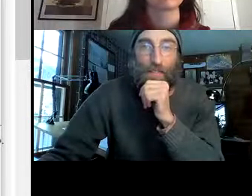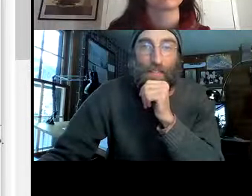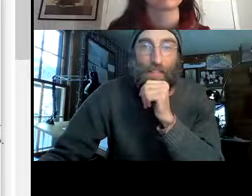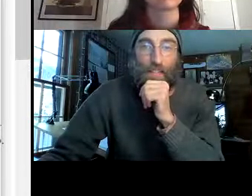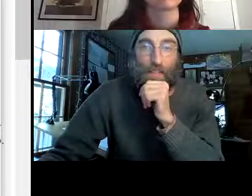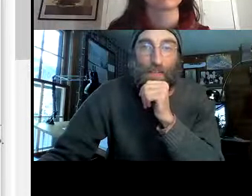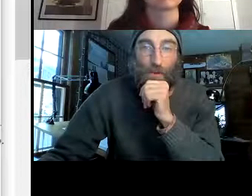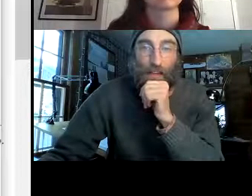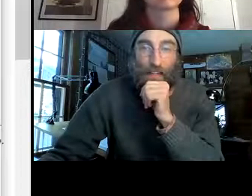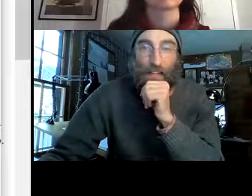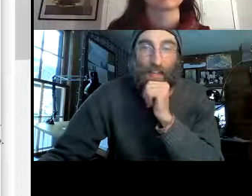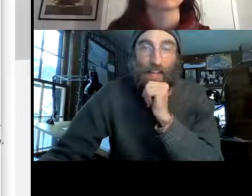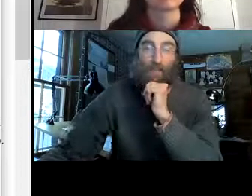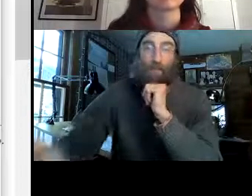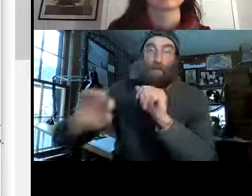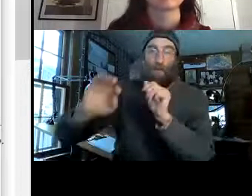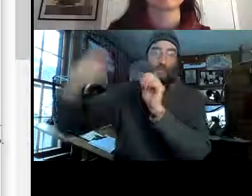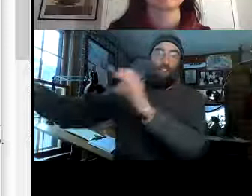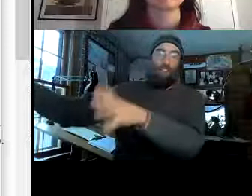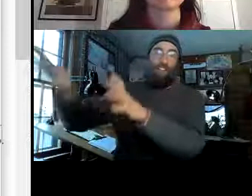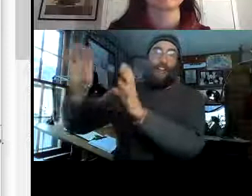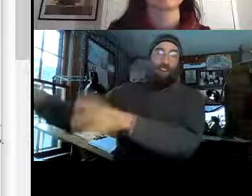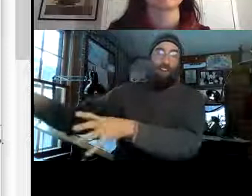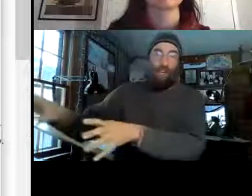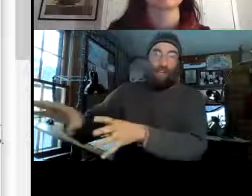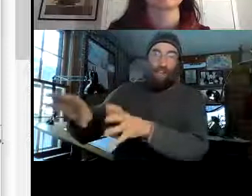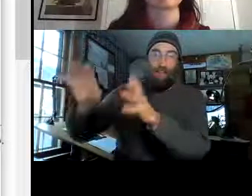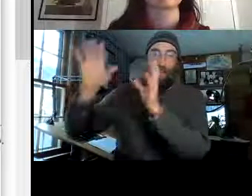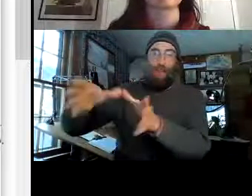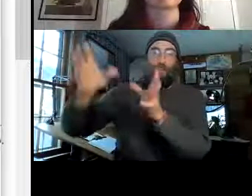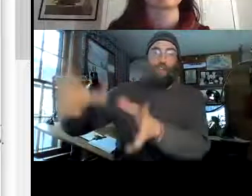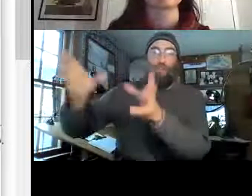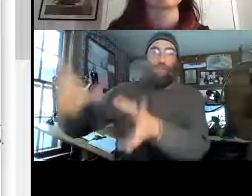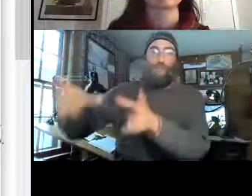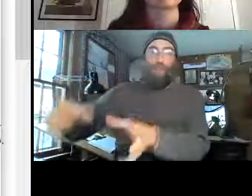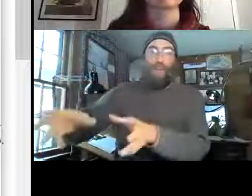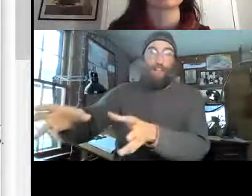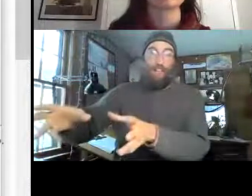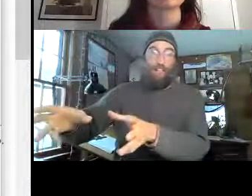proficiency in writing. They had sort of a remedial class for the uh, all the men who couldn't read and write.